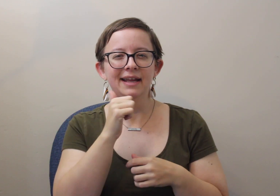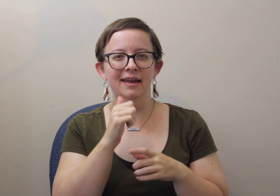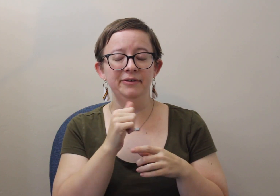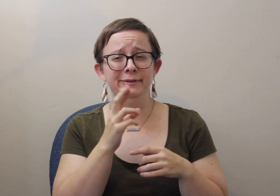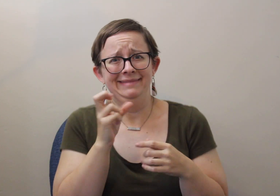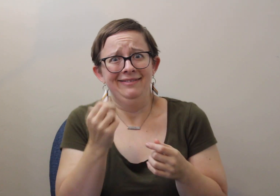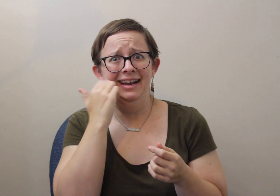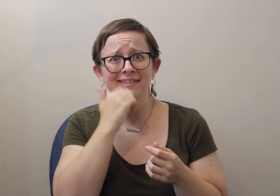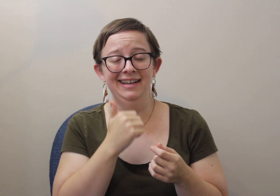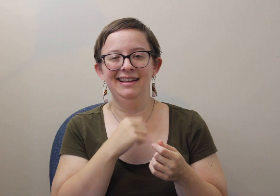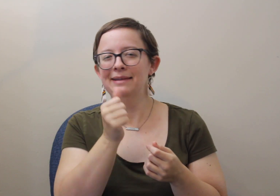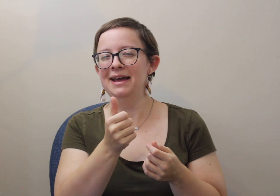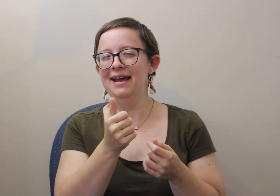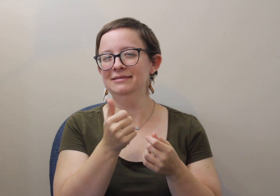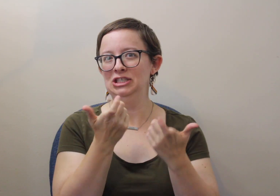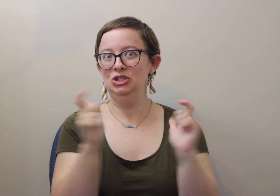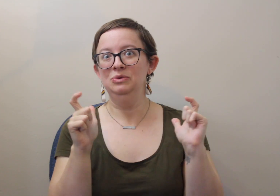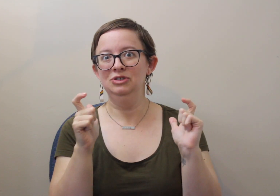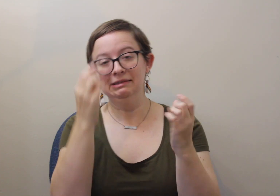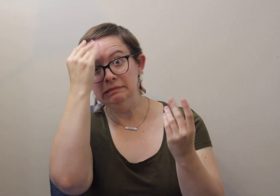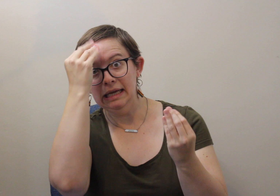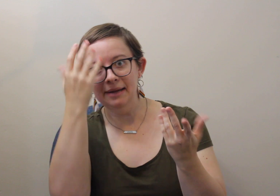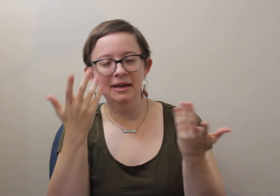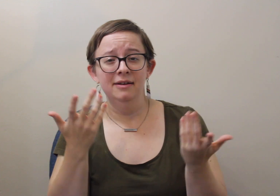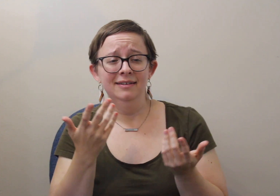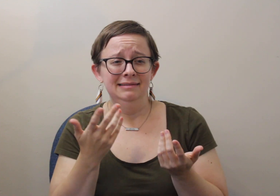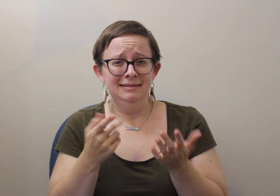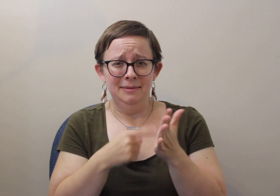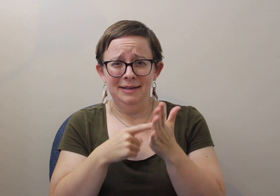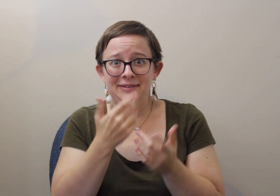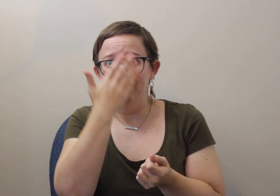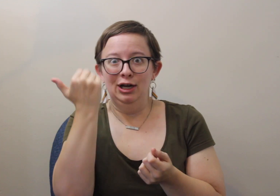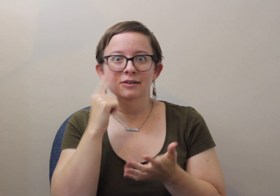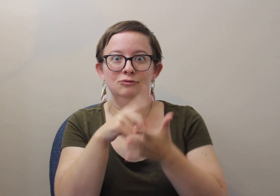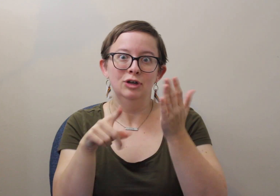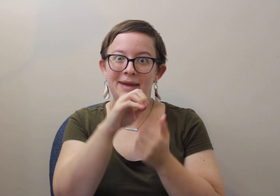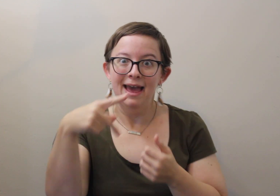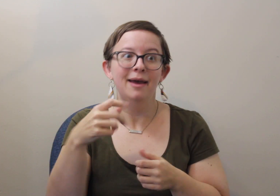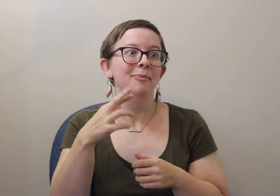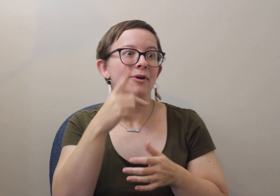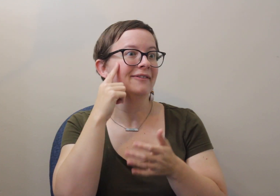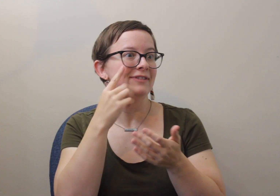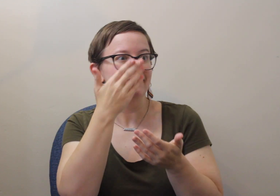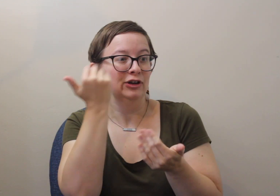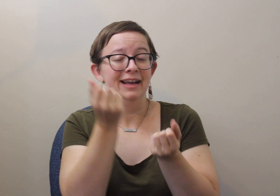Like I said I can't feel it all day long. I mean not even everyday because I'm just not really thinking about it too much. In general sometimes I just forget to like check my app